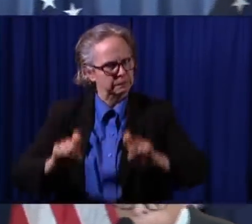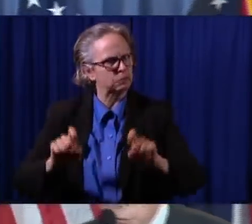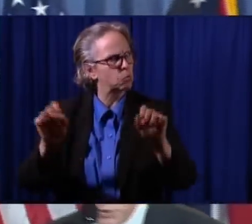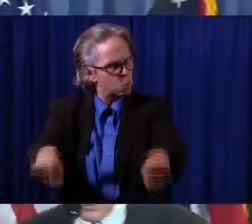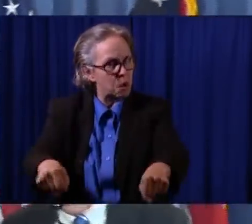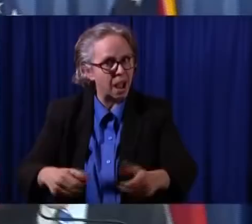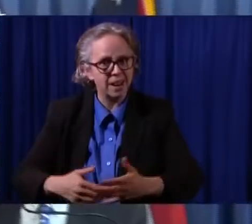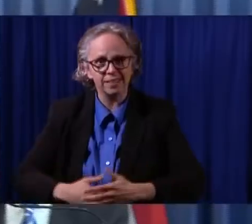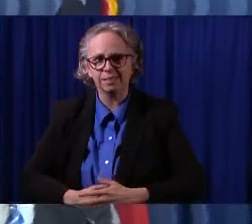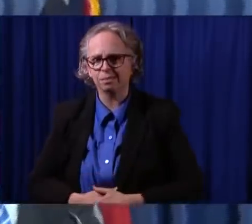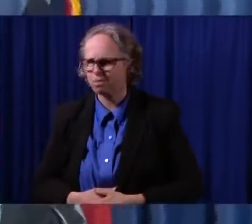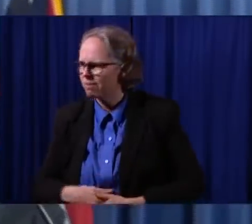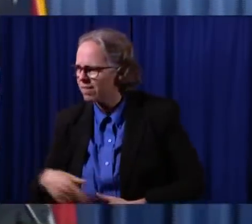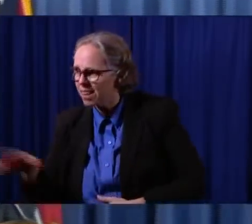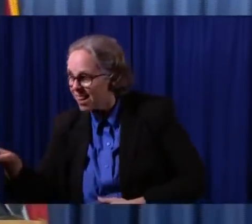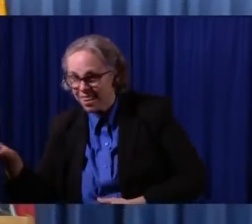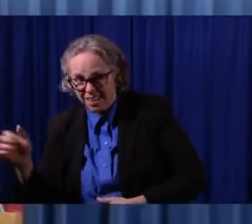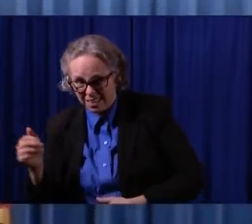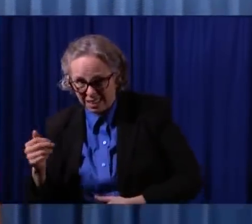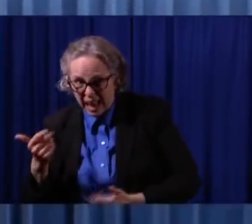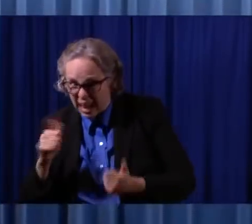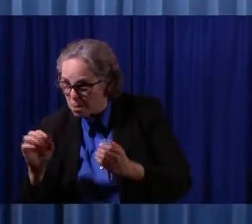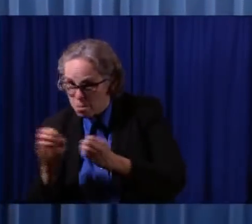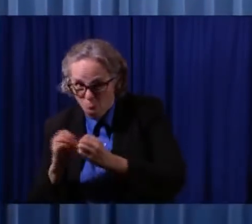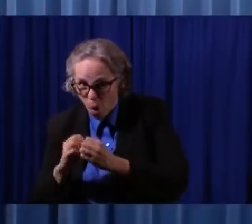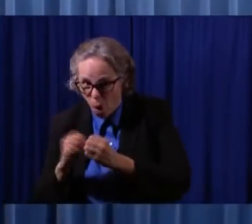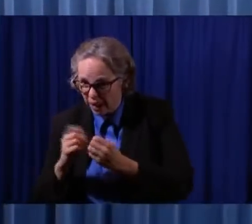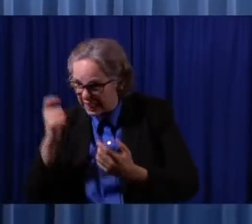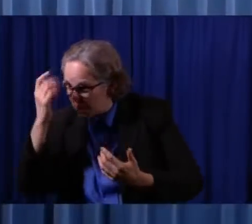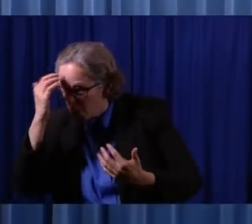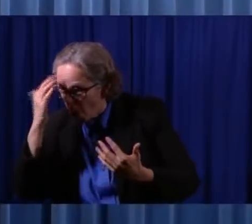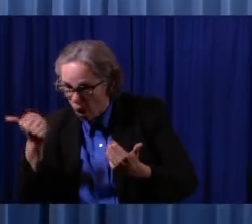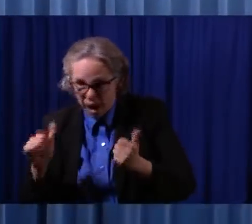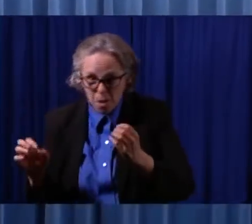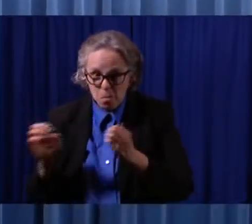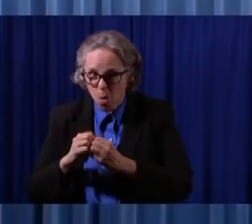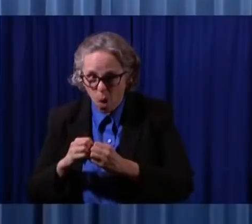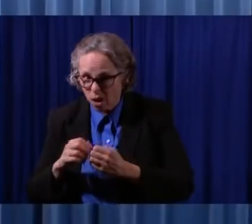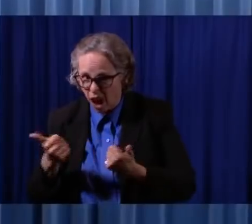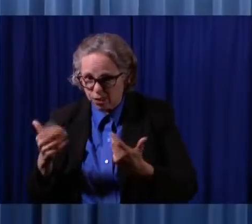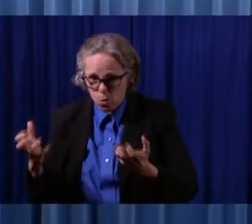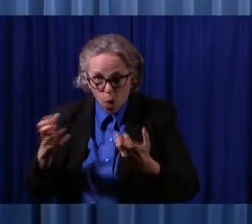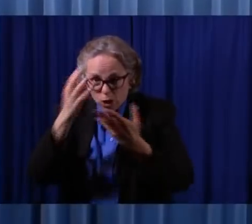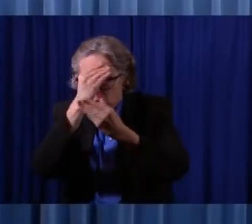TESTED. IF YOU ARE WORRIED AT ALL, LET YOUR PEDIATRICIAN KNOW AND WE CAN CERTAINLY GET YOUR CHILD TESTED. GREAT.